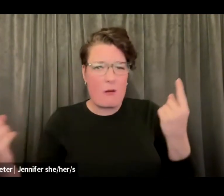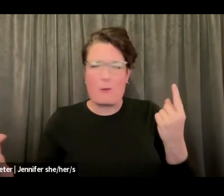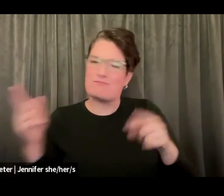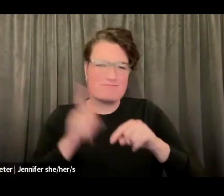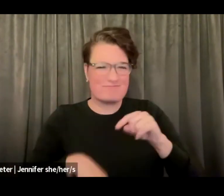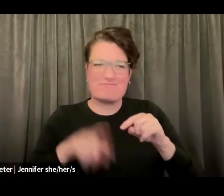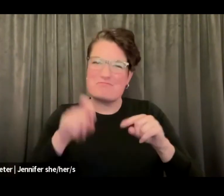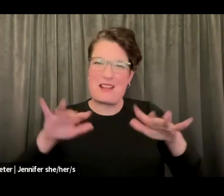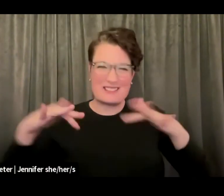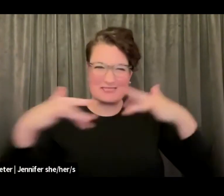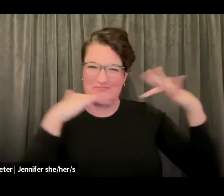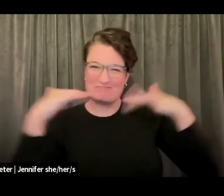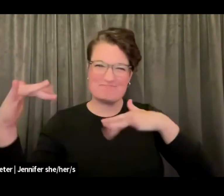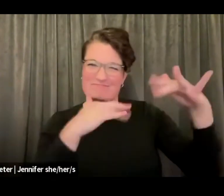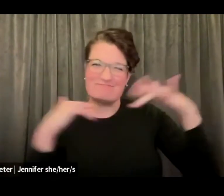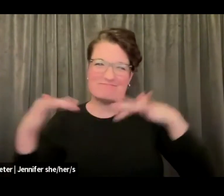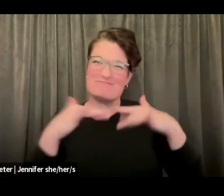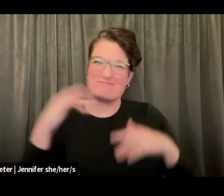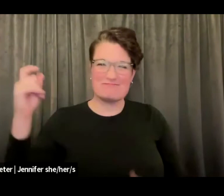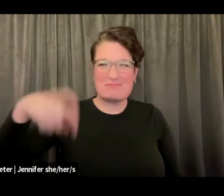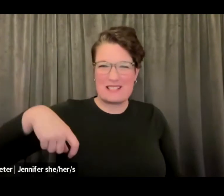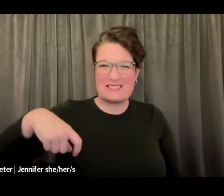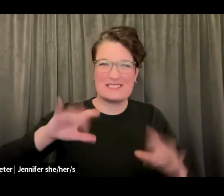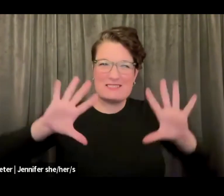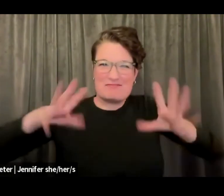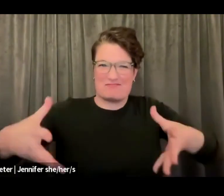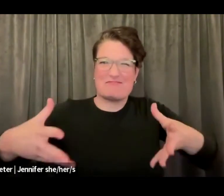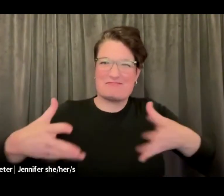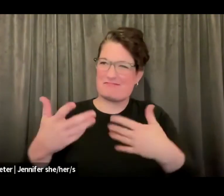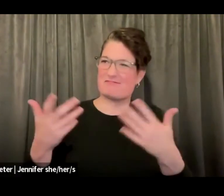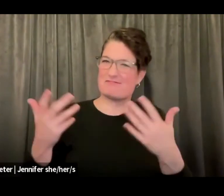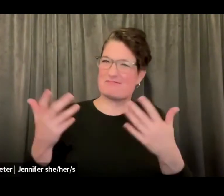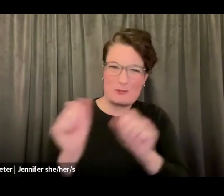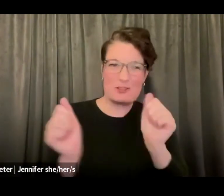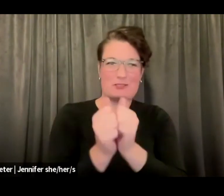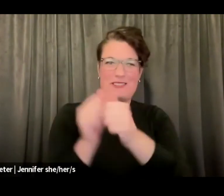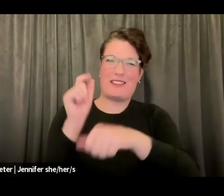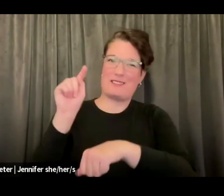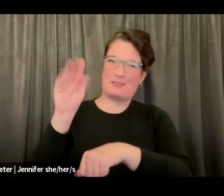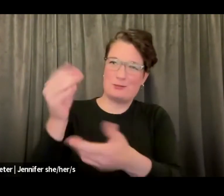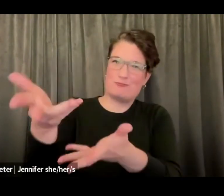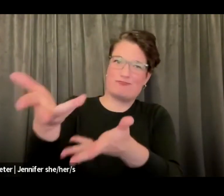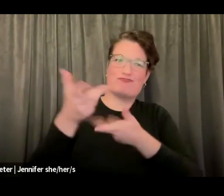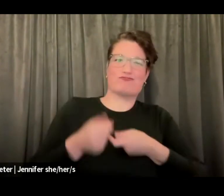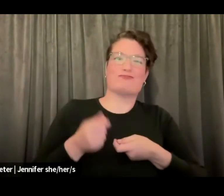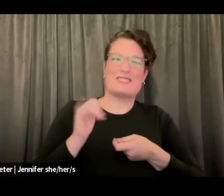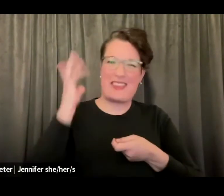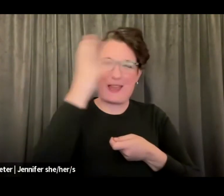So we need each other to call in this beautiful future that we're moving into.